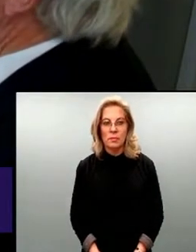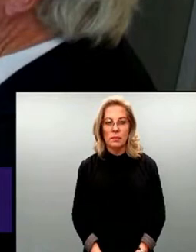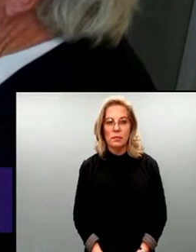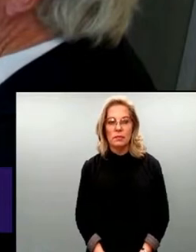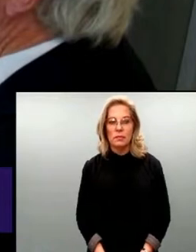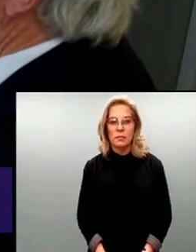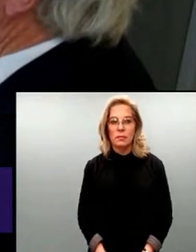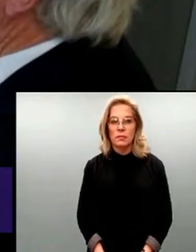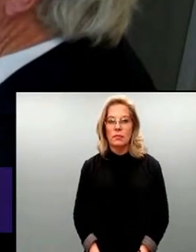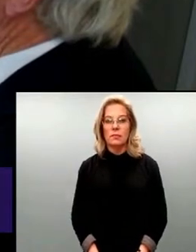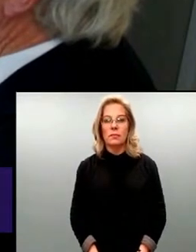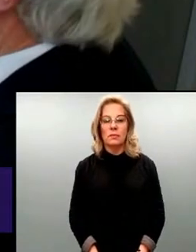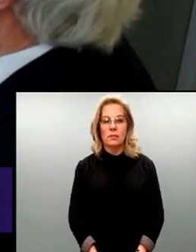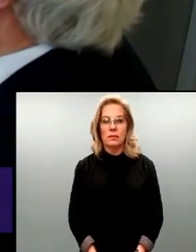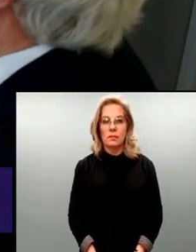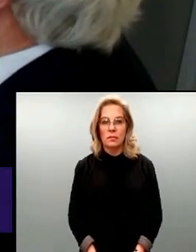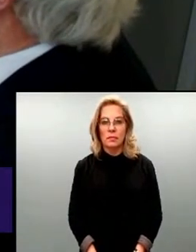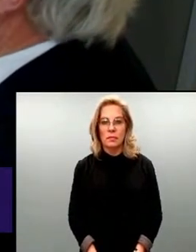Perhaps we could have a same kind of system for Deaf and Hard of Hearing people in